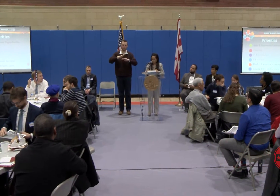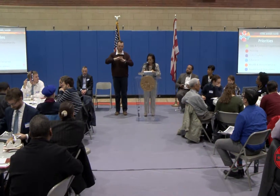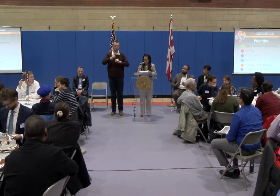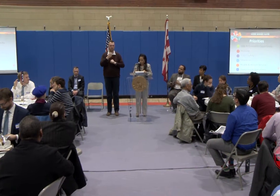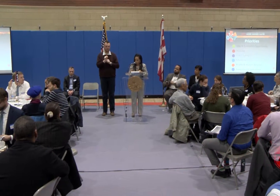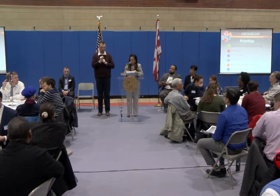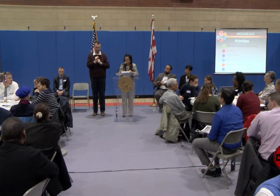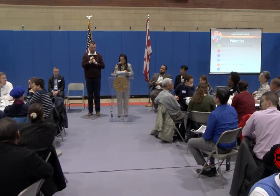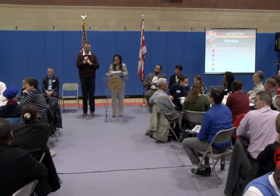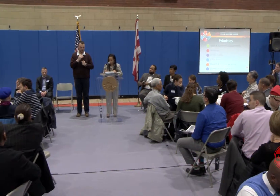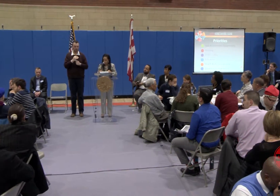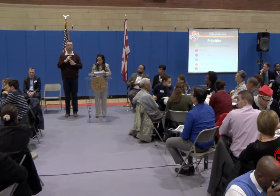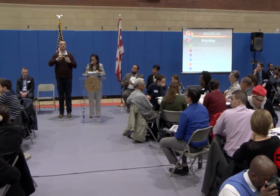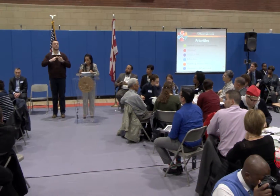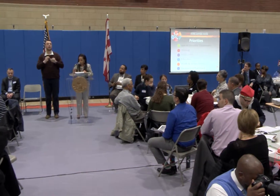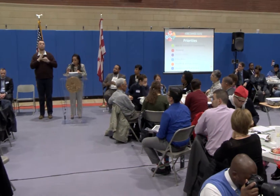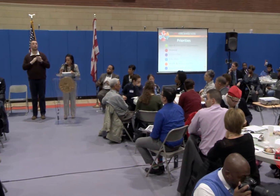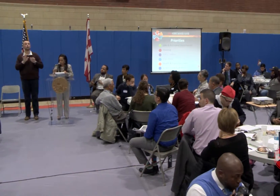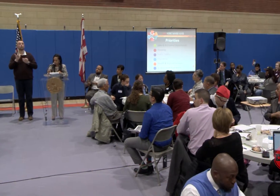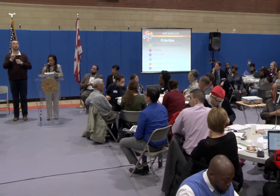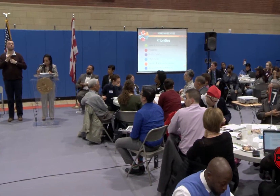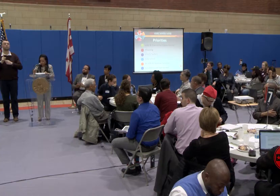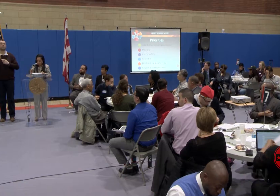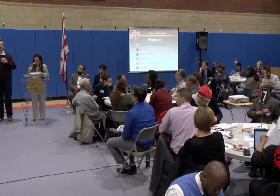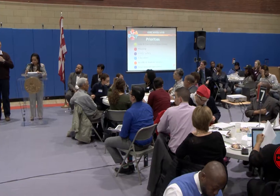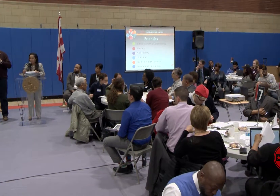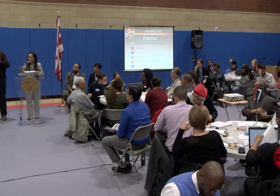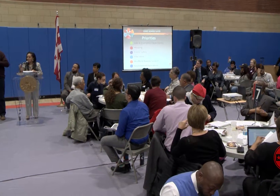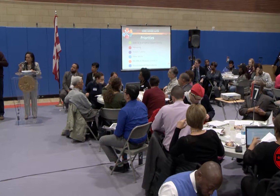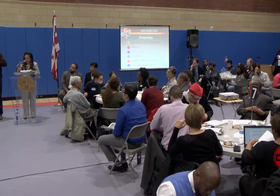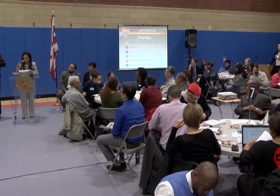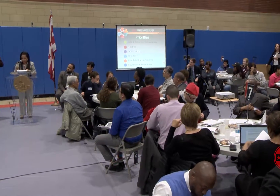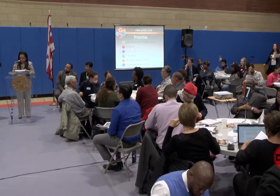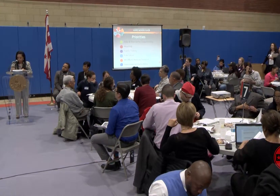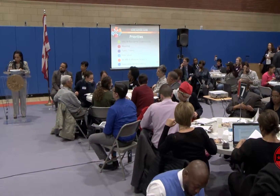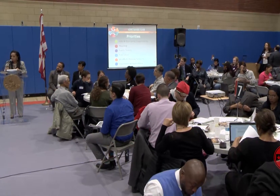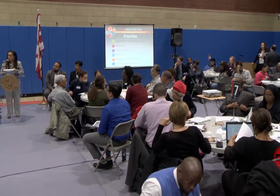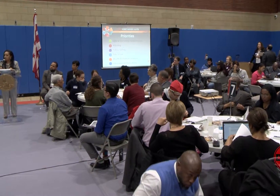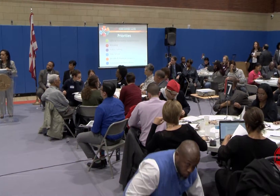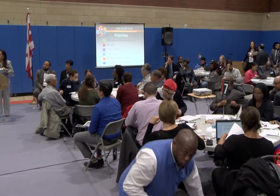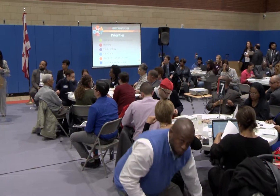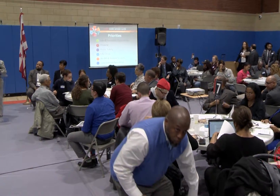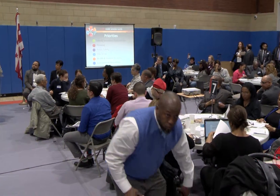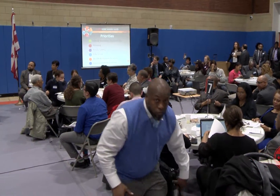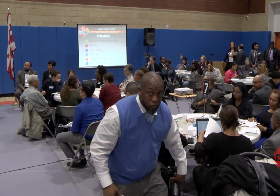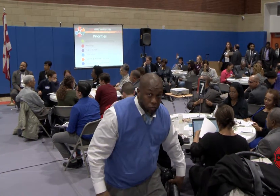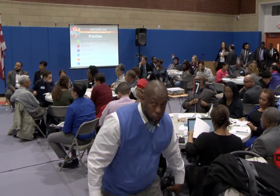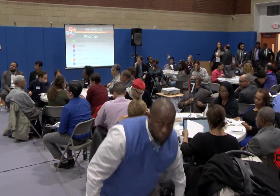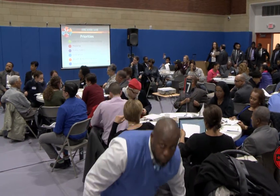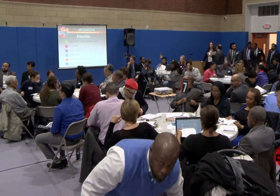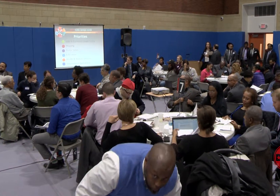ANOTHER 25 MINUTES TO BUILD THE CITY'S BUDGET JUST LIKE YOU WOULD BUILD YOUR OWN PERSONAL BUDGET.